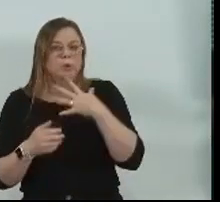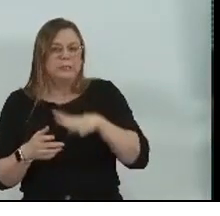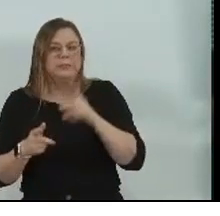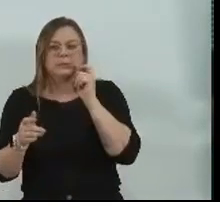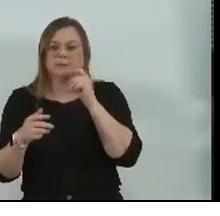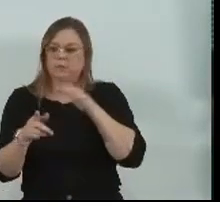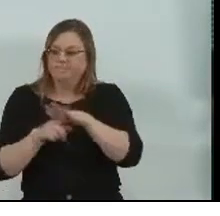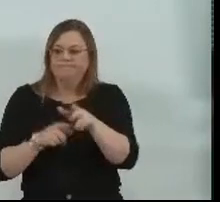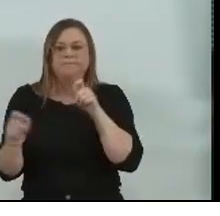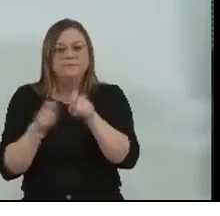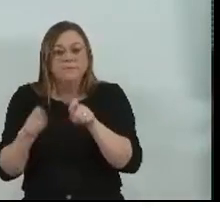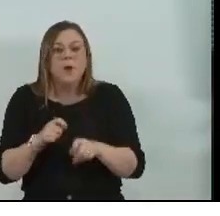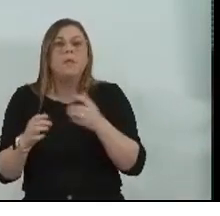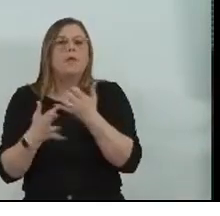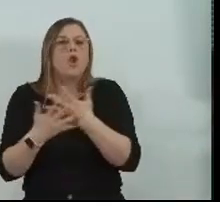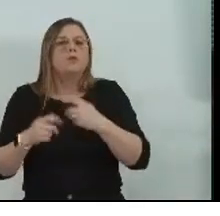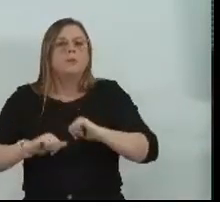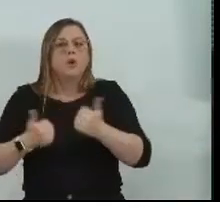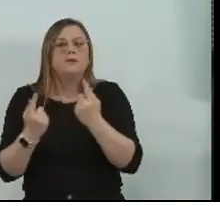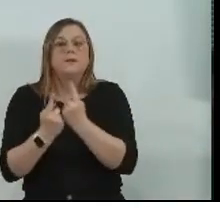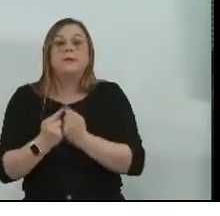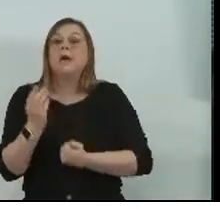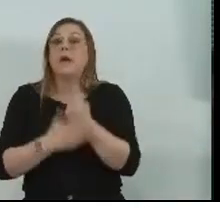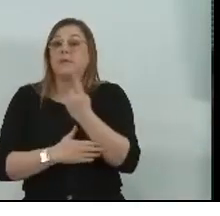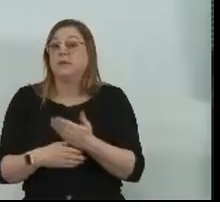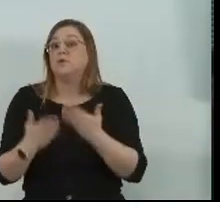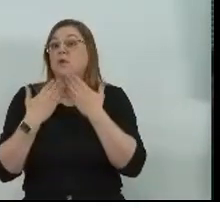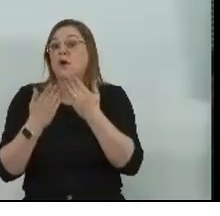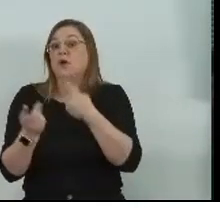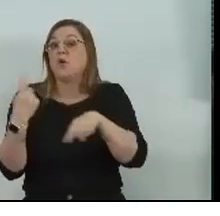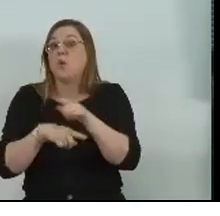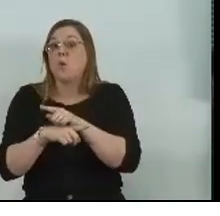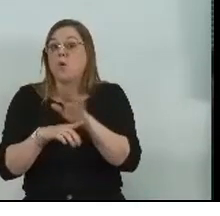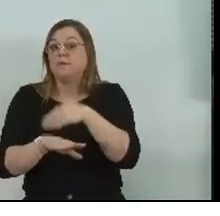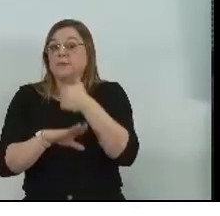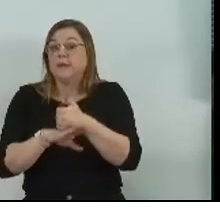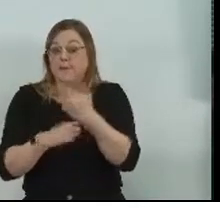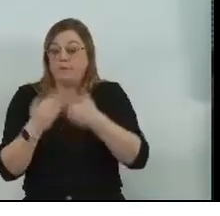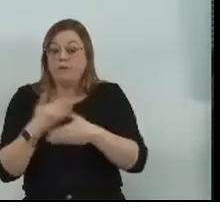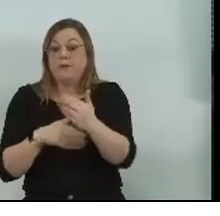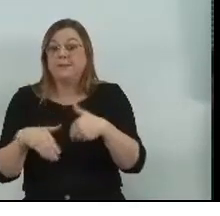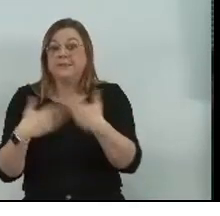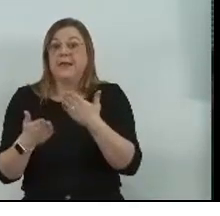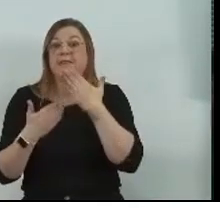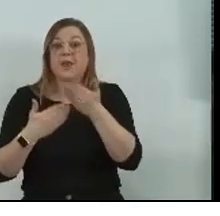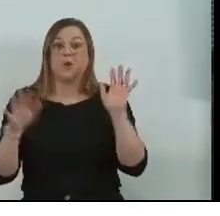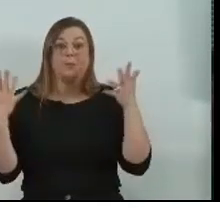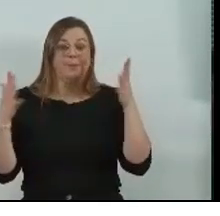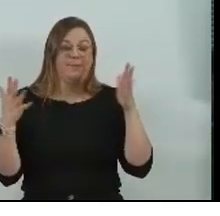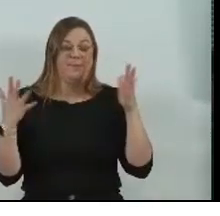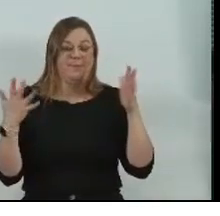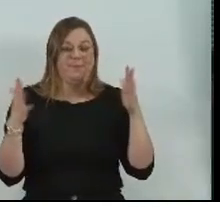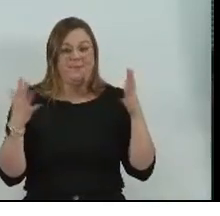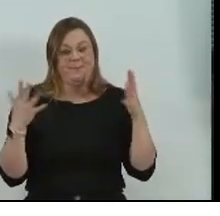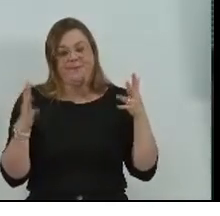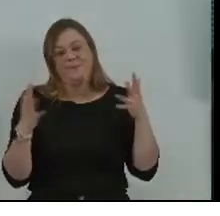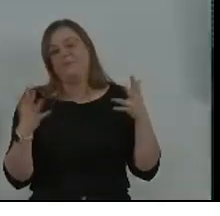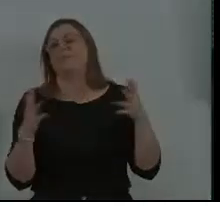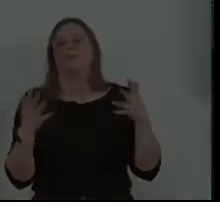there's all sorts of positive things happening. So thank you all very much for setting us up for the rest of the day. Thank you.